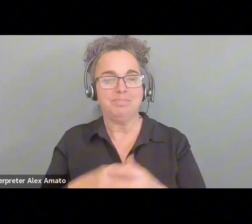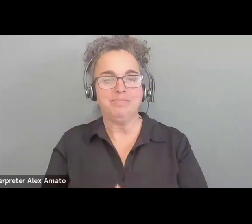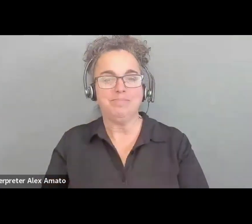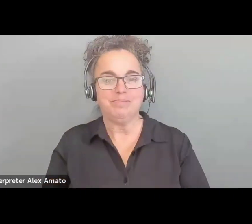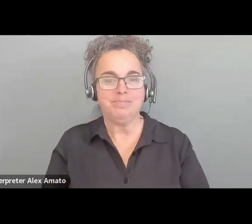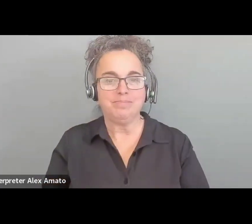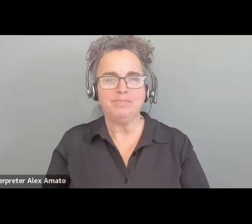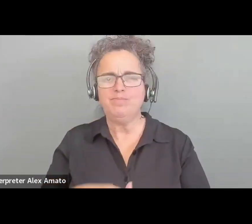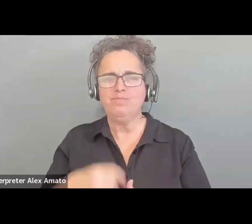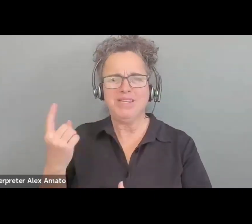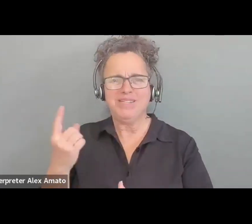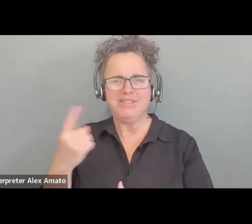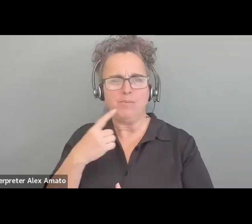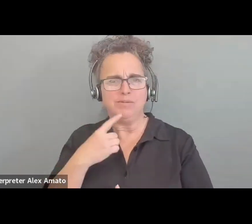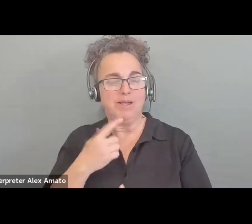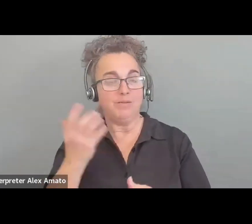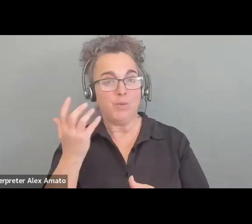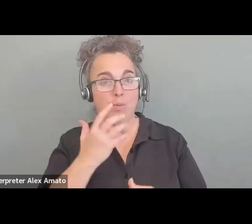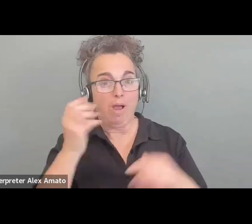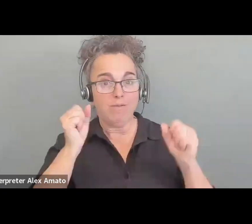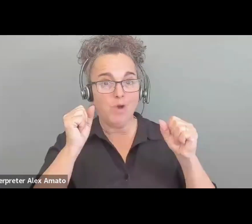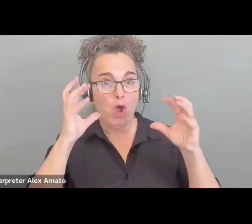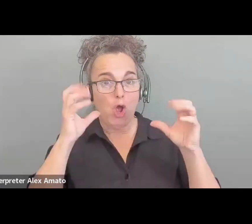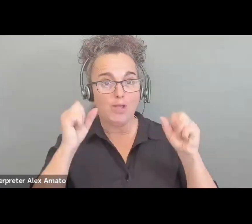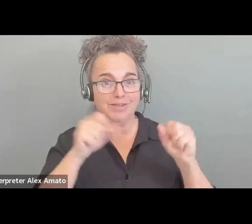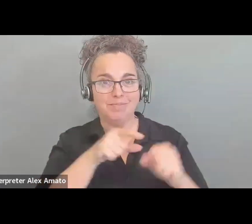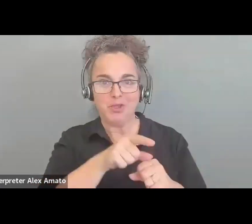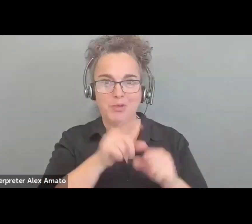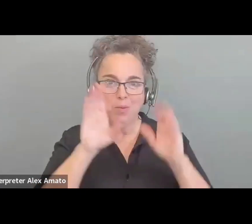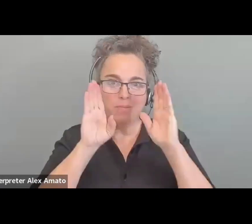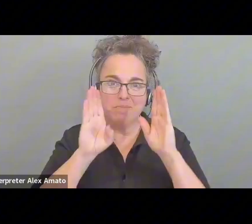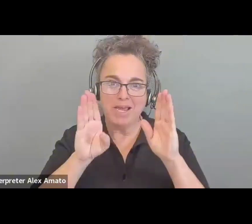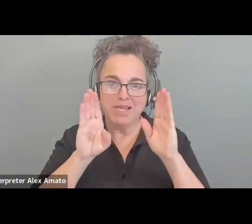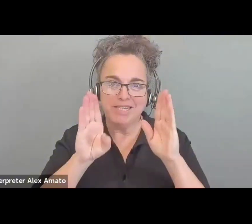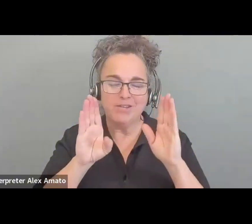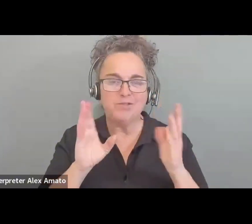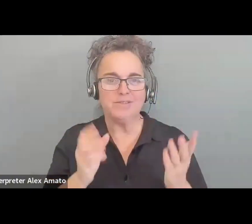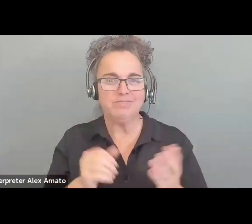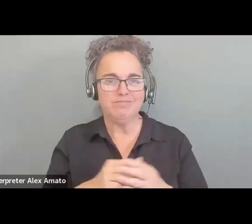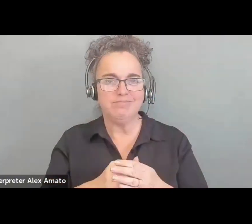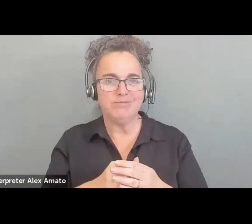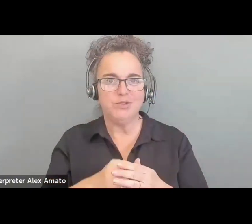someone says it's awesome that you pay attention to needs and care.